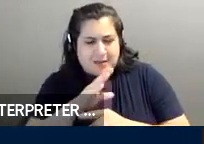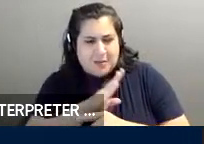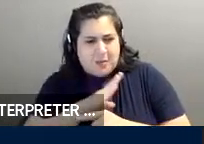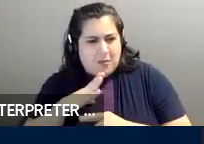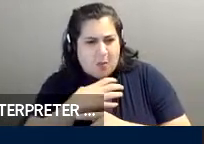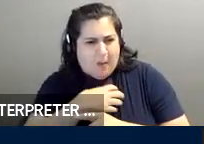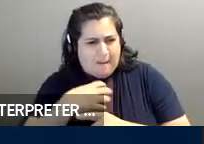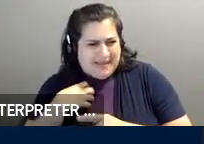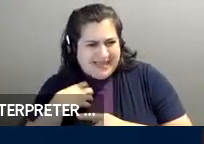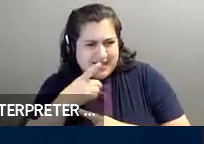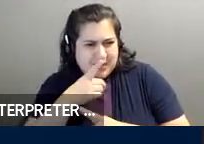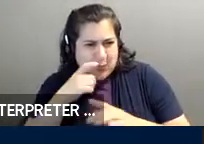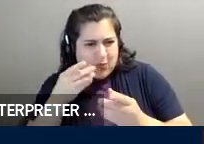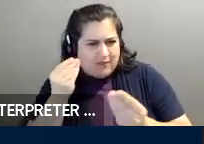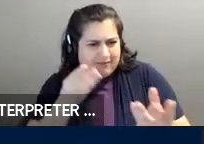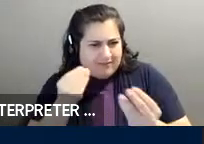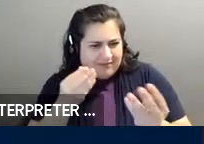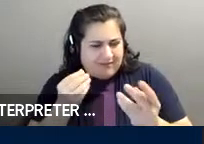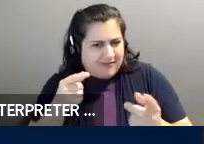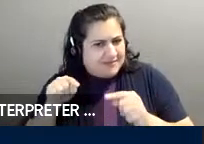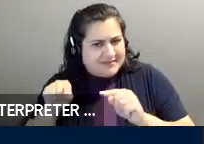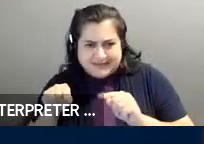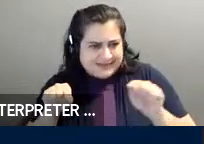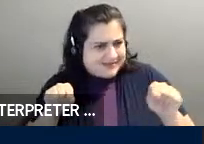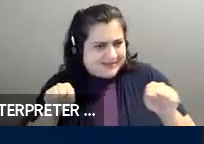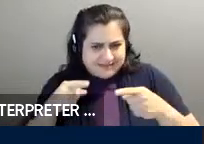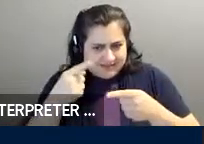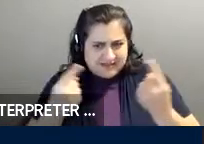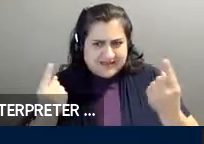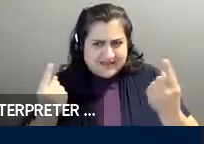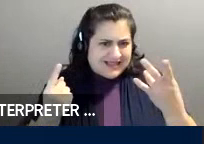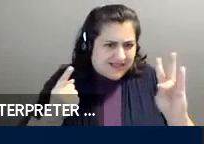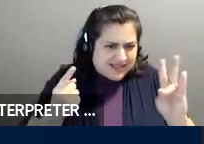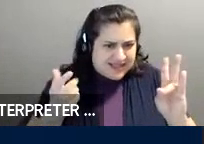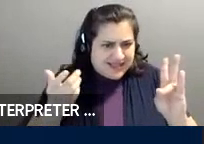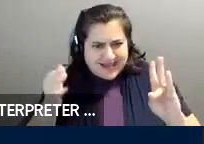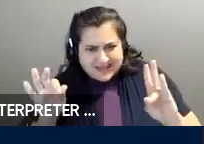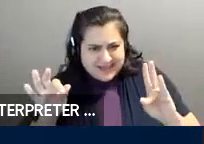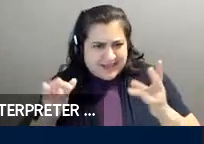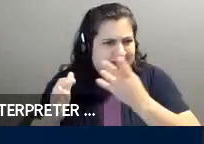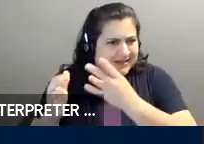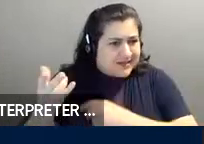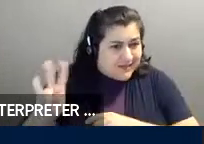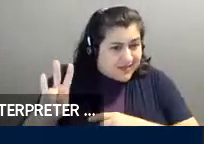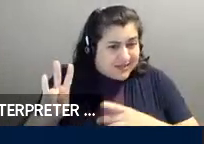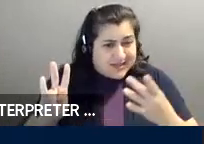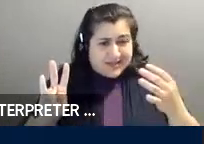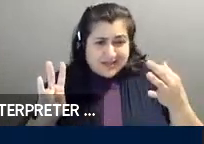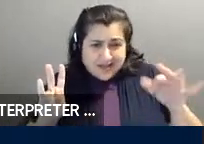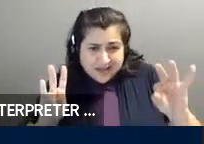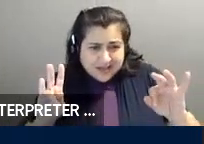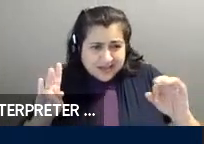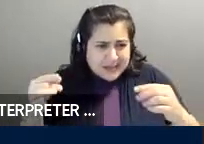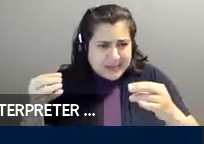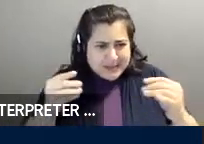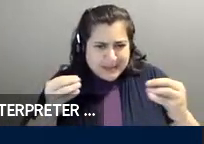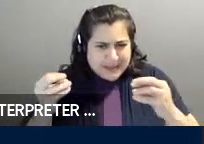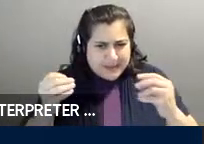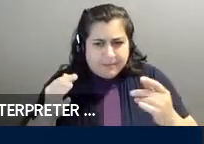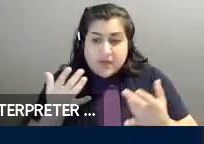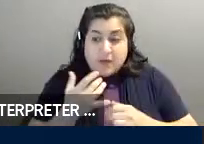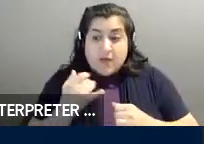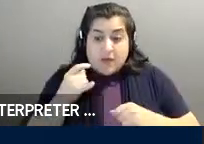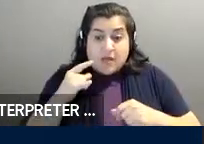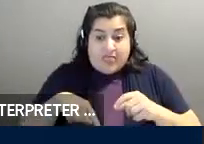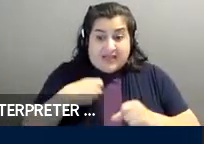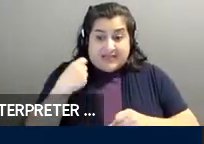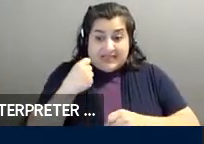And so this year, in February, the Board issued a direct final rule to extend, we had a sunset